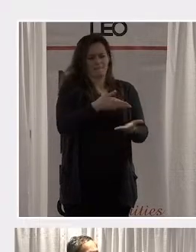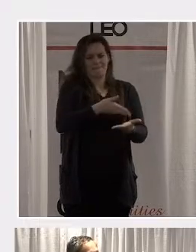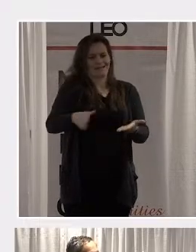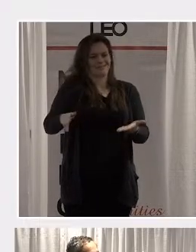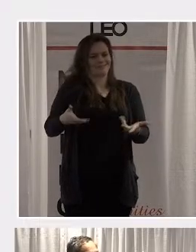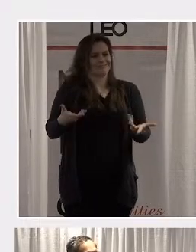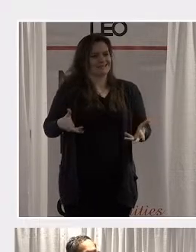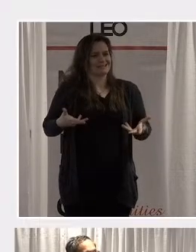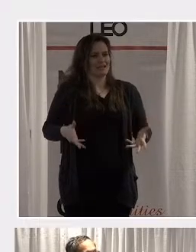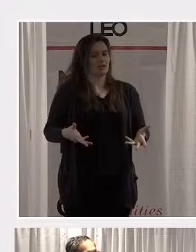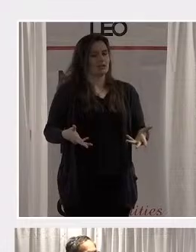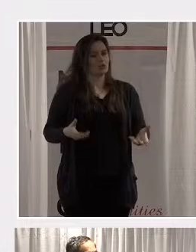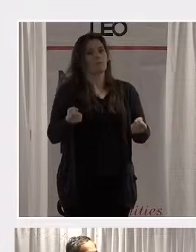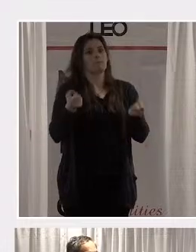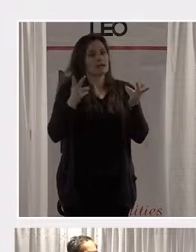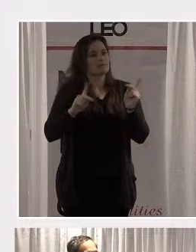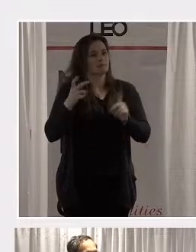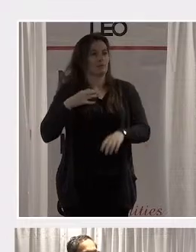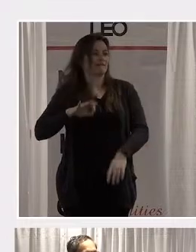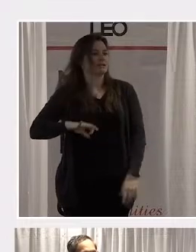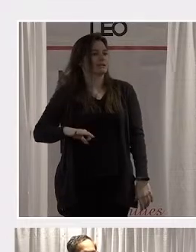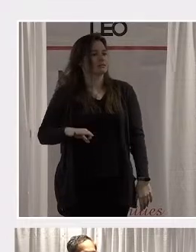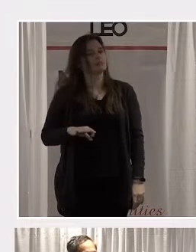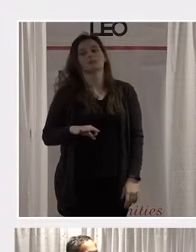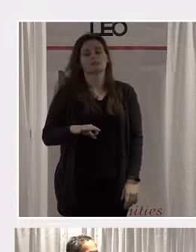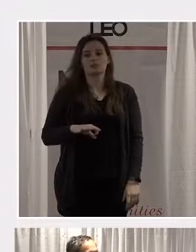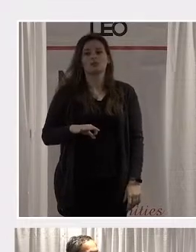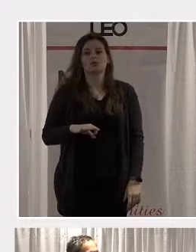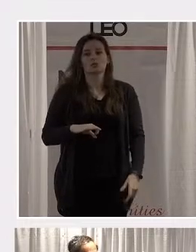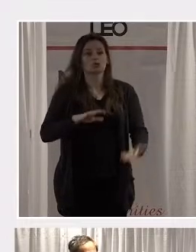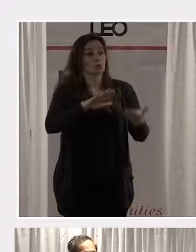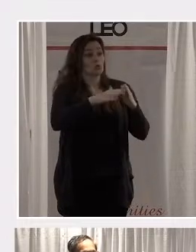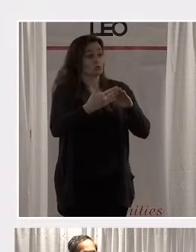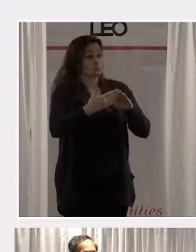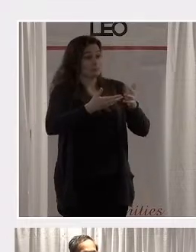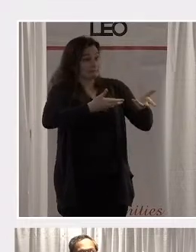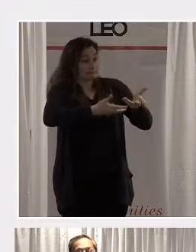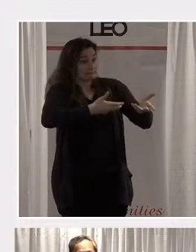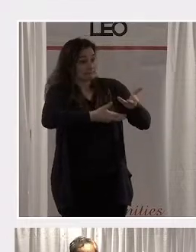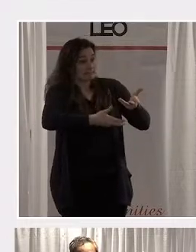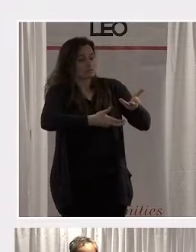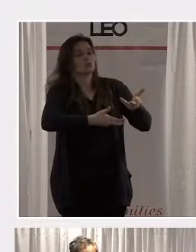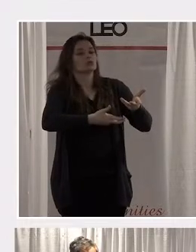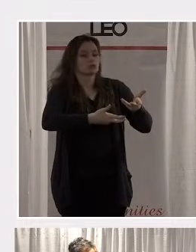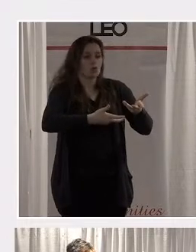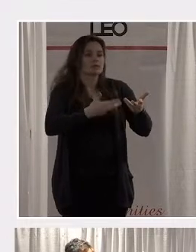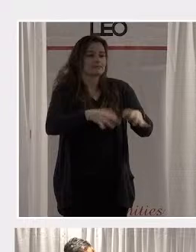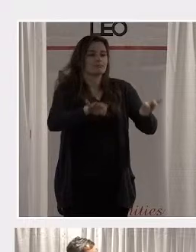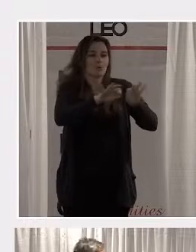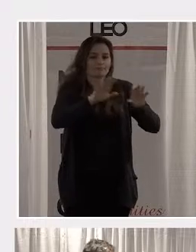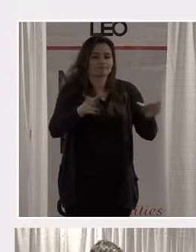THAT YOU KNOW WHAT, IT'S SO SIMPLE TO MAKE THAT LAST STEP WITH A YELLOW STRIPE ON IT. THANK YOU VERY MUCH.